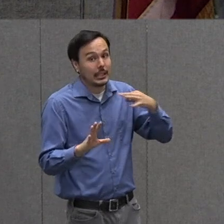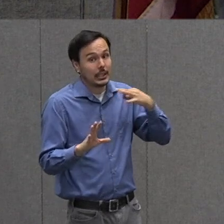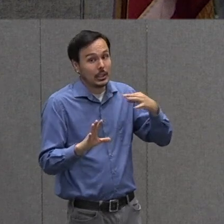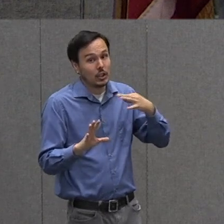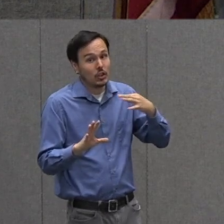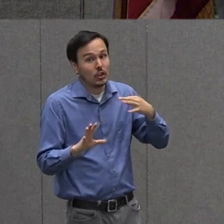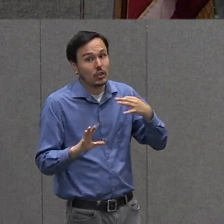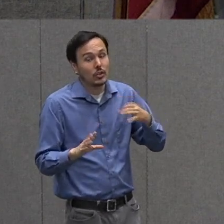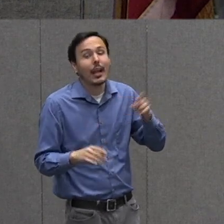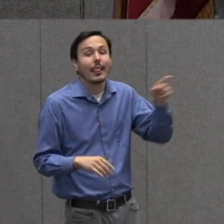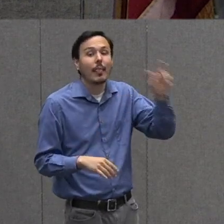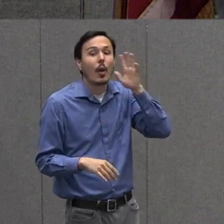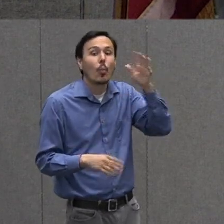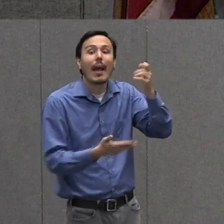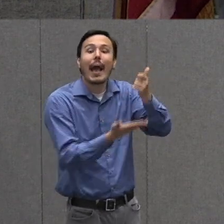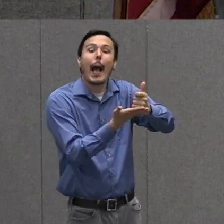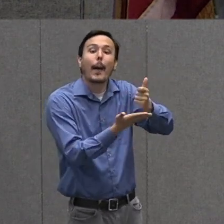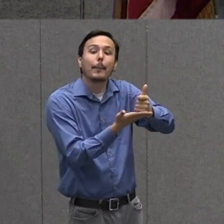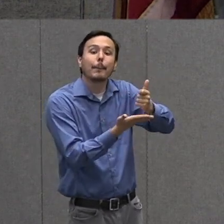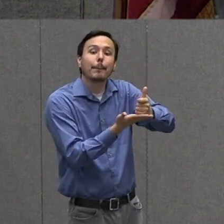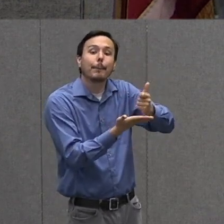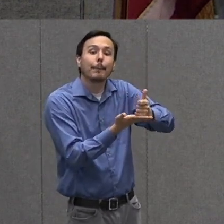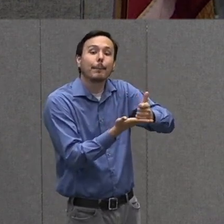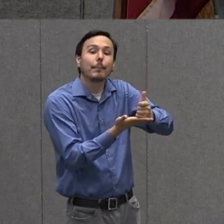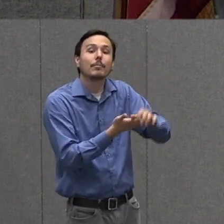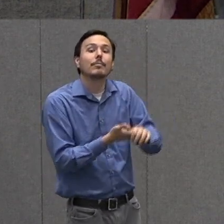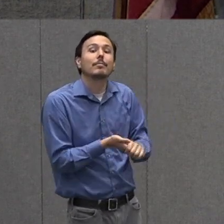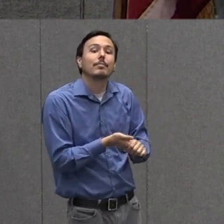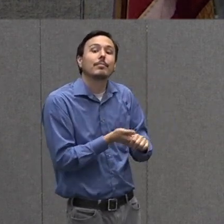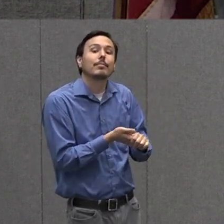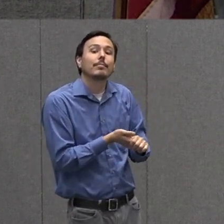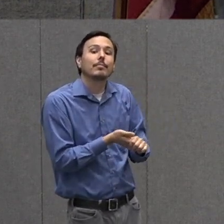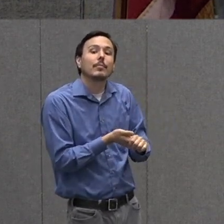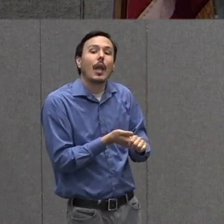They will help passionately